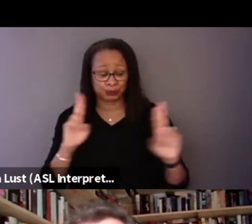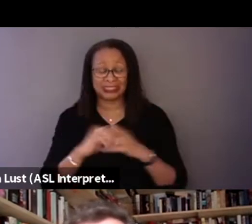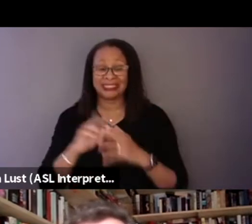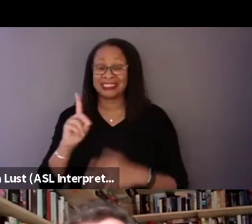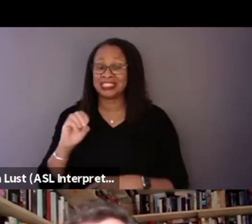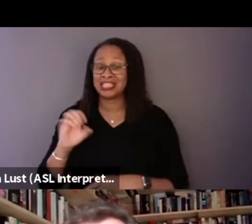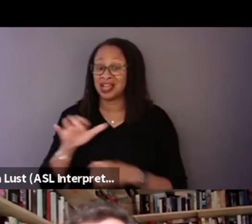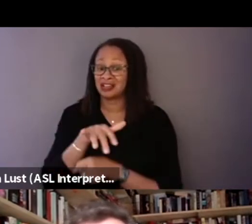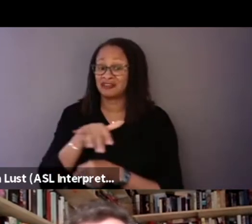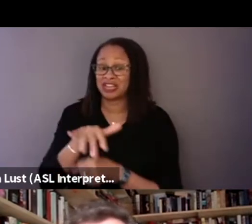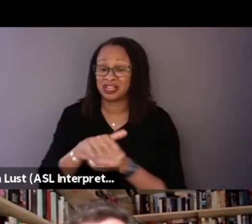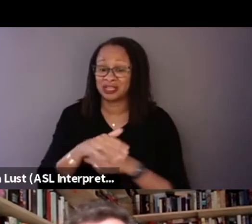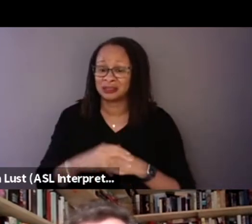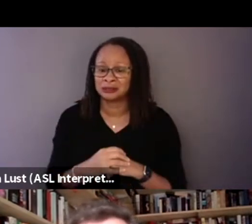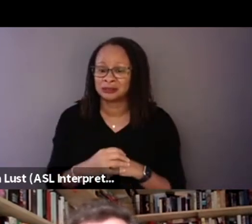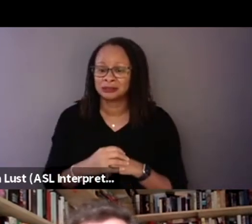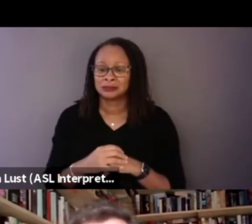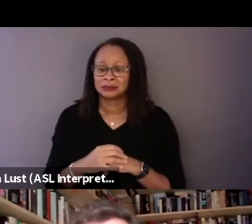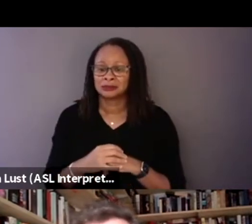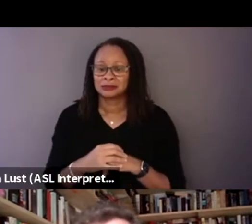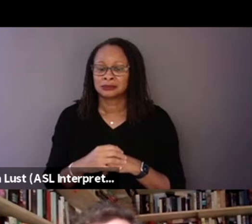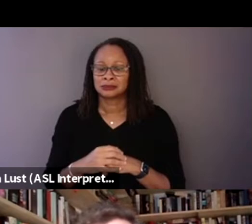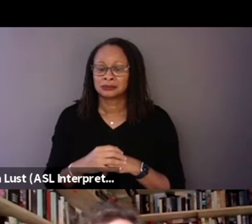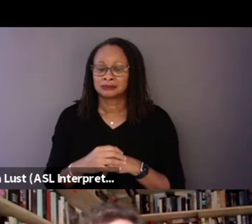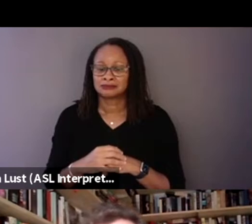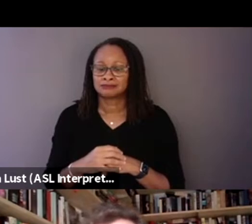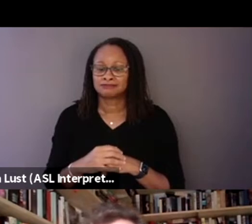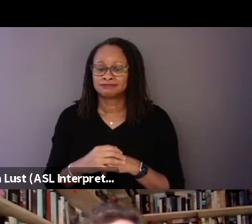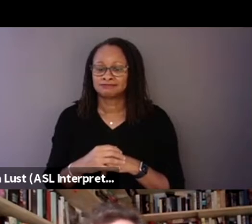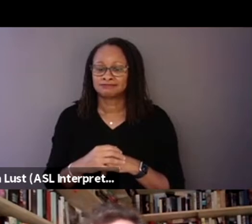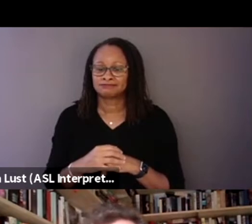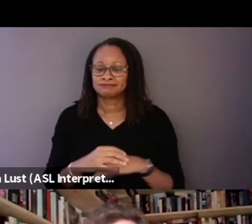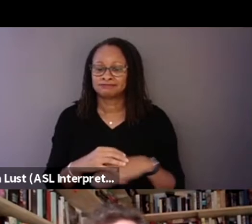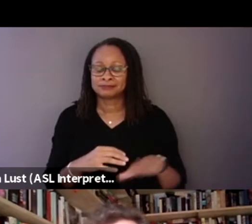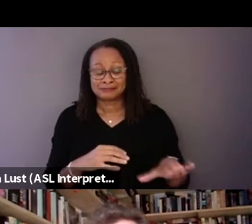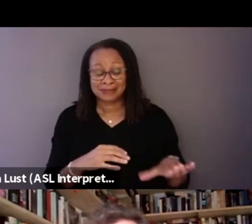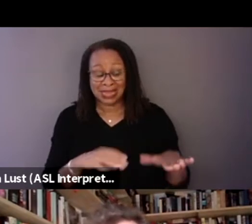is that the basic need to tell a story well, you know,